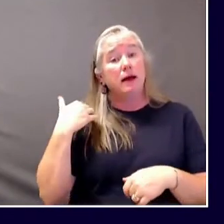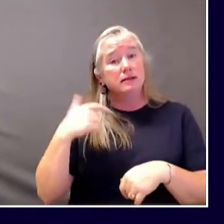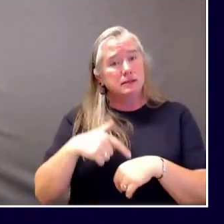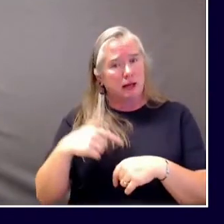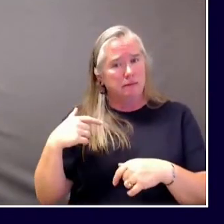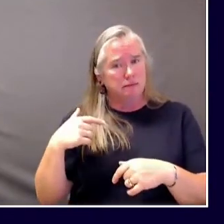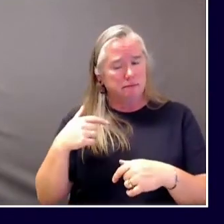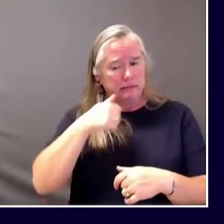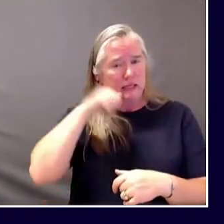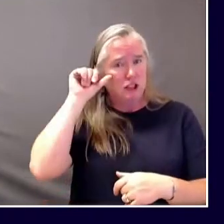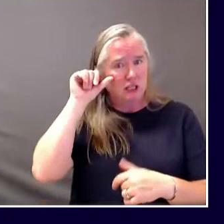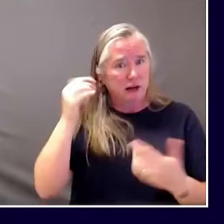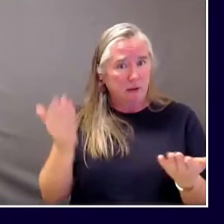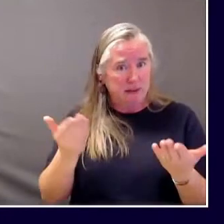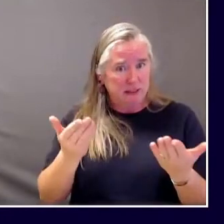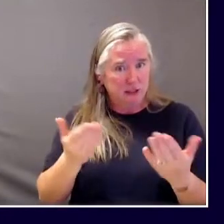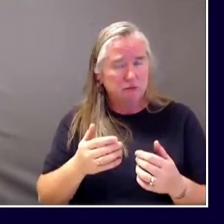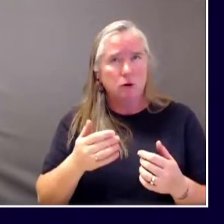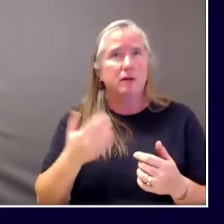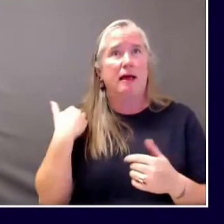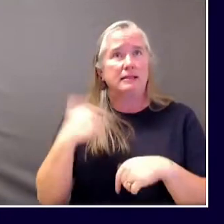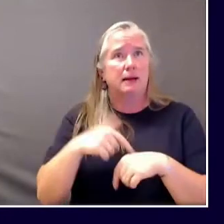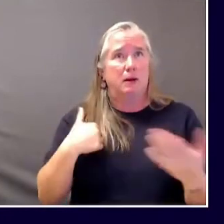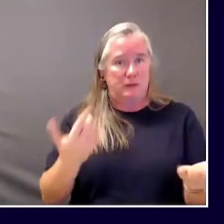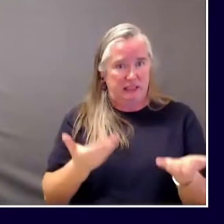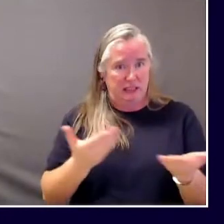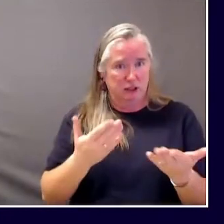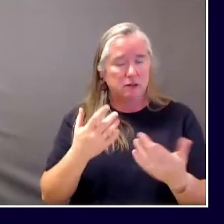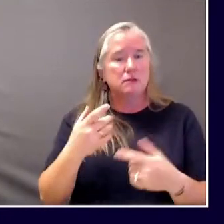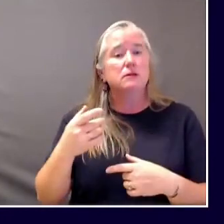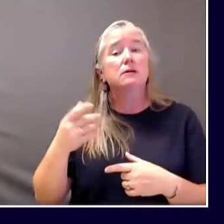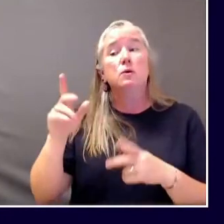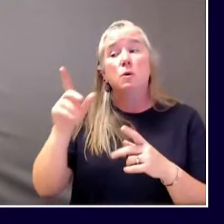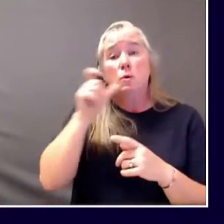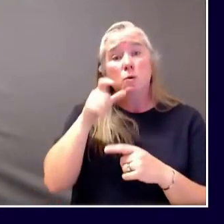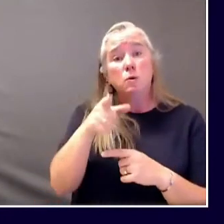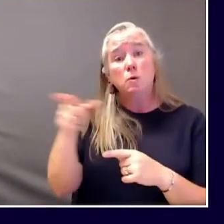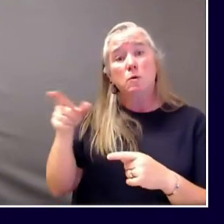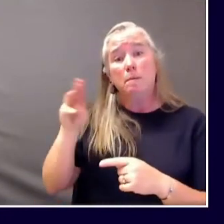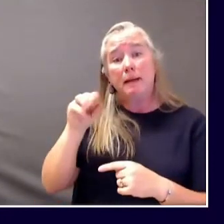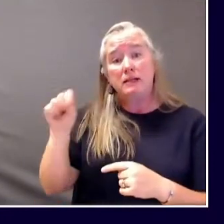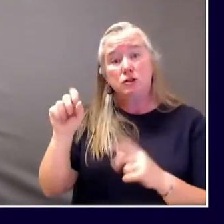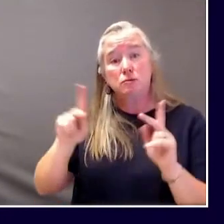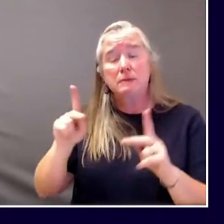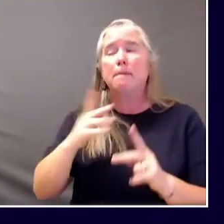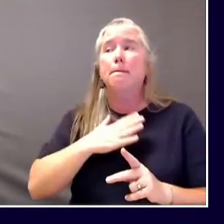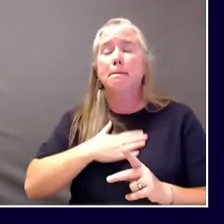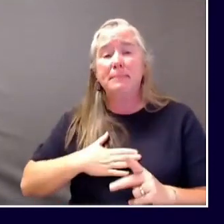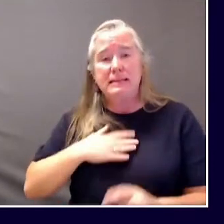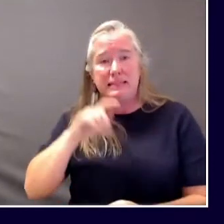say we highly recommend people